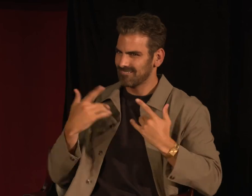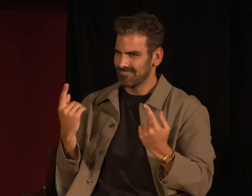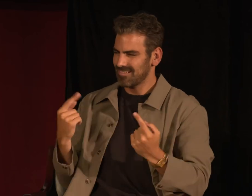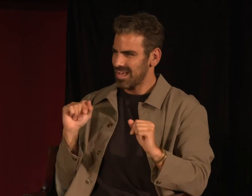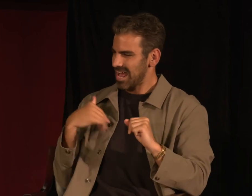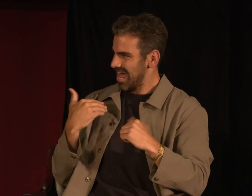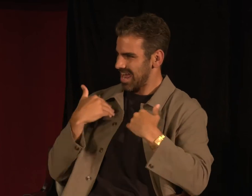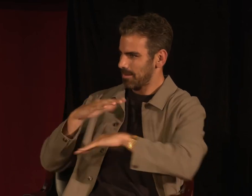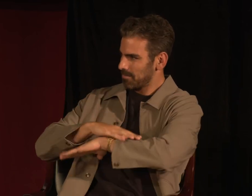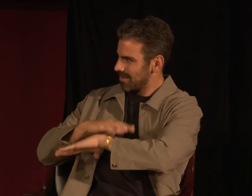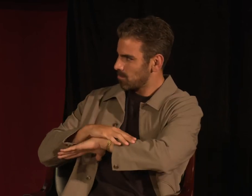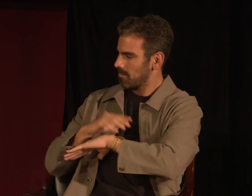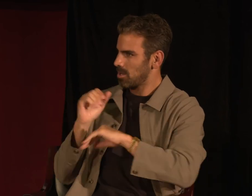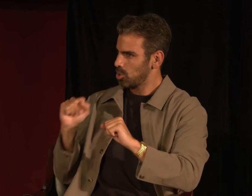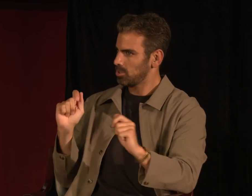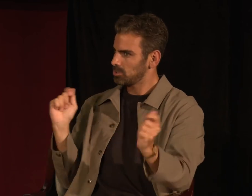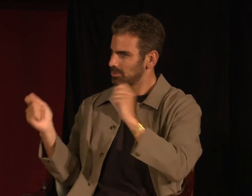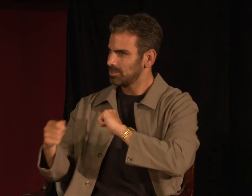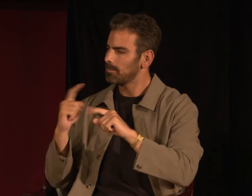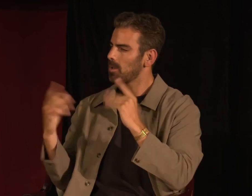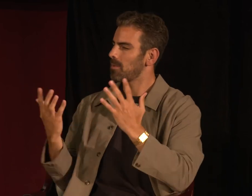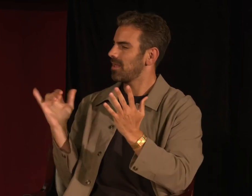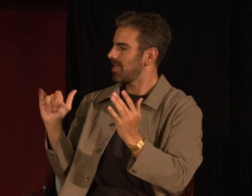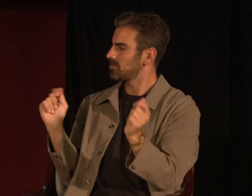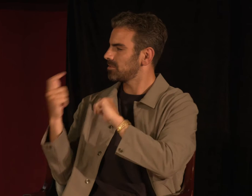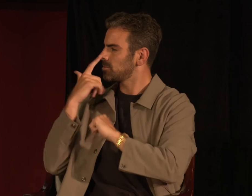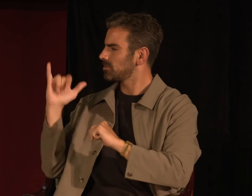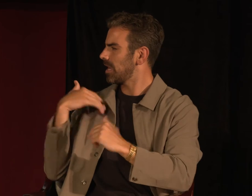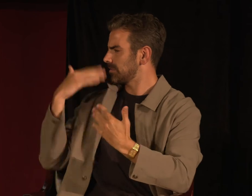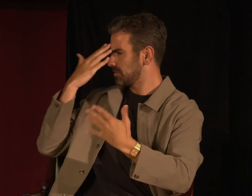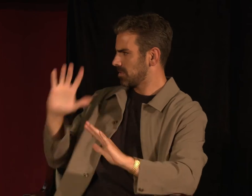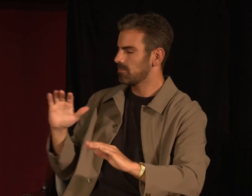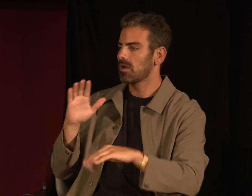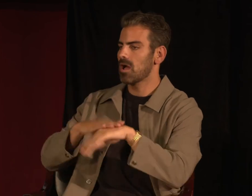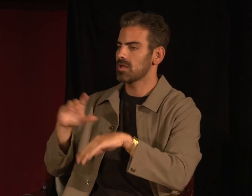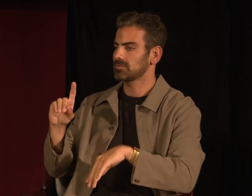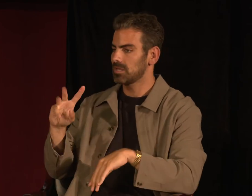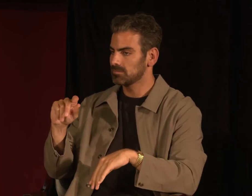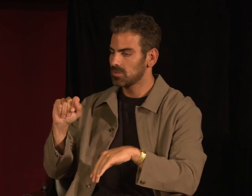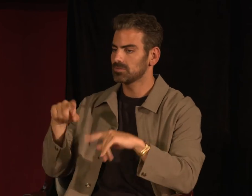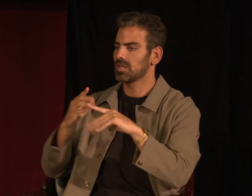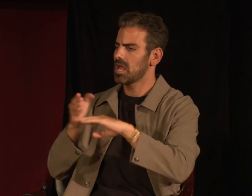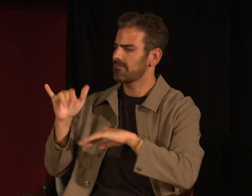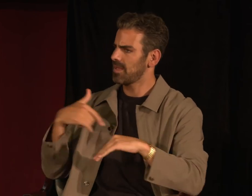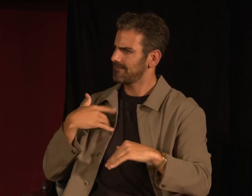And it felt right in the moment, because I knew that I had a platform, I knew something would impact change out of all of this.